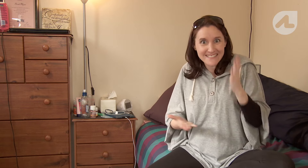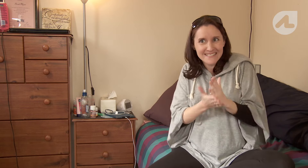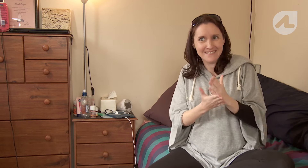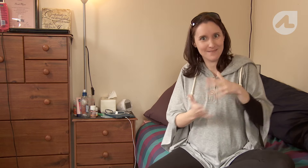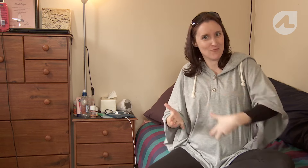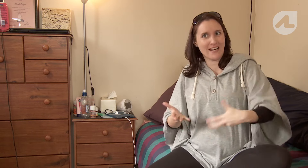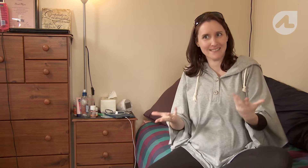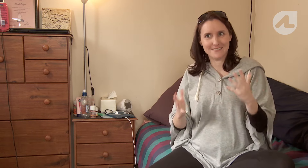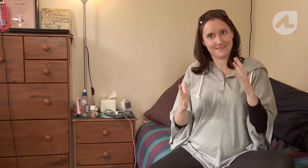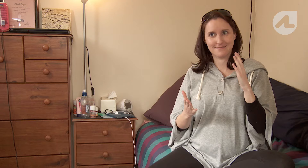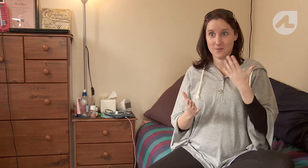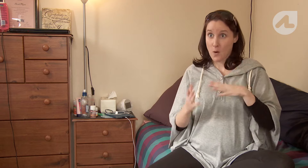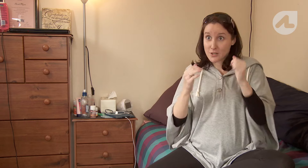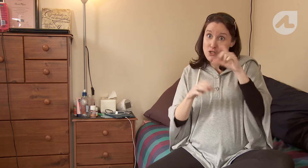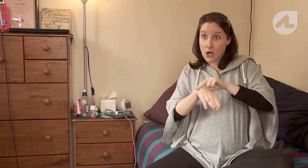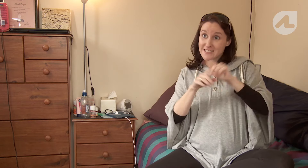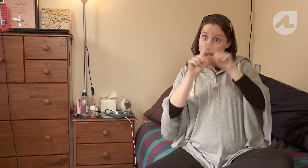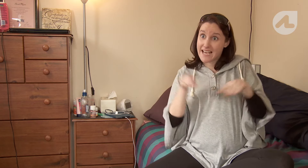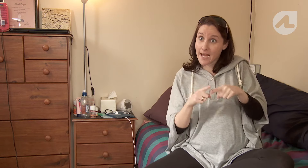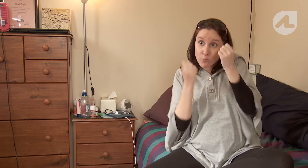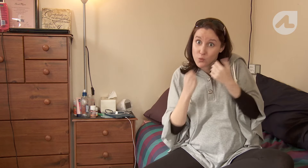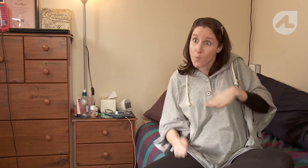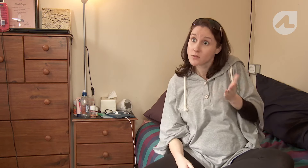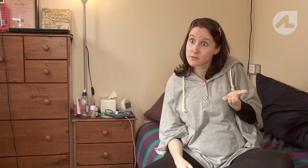Do you want a doctor's certificate to prove it?